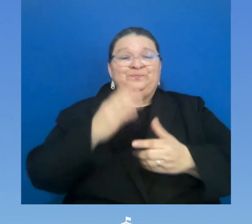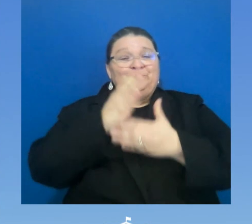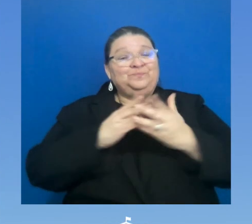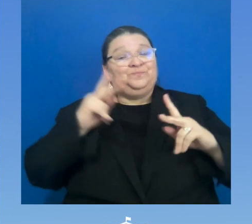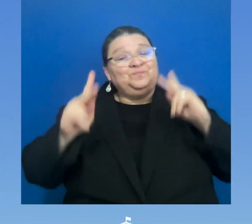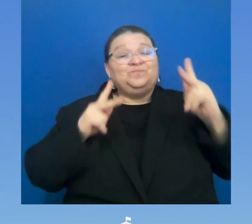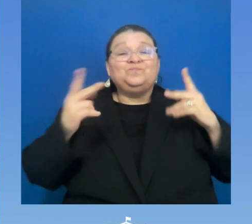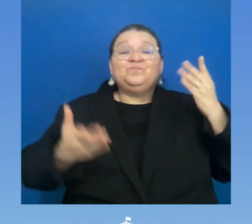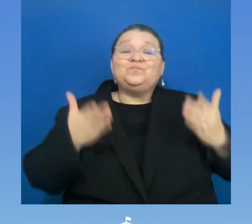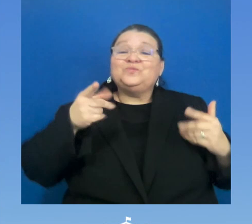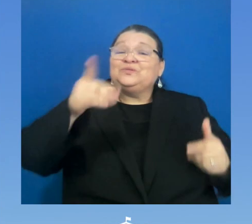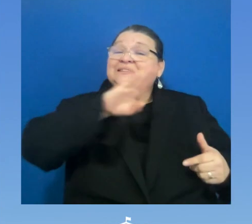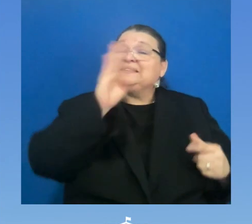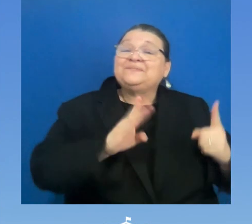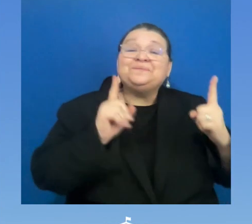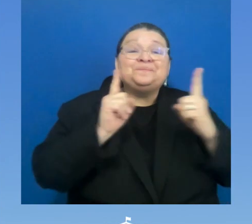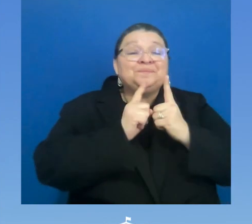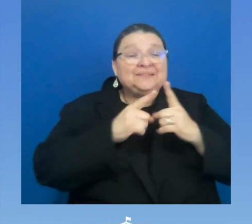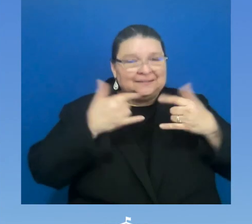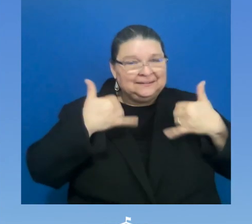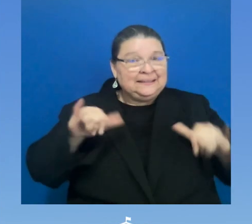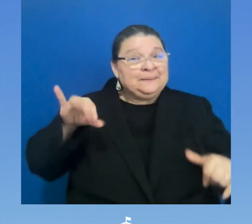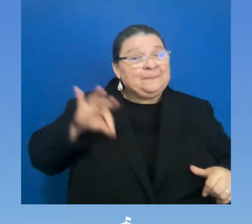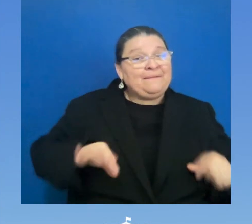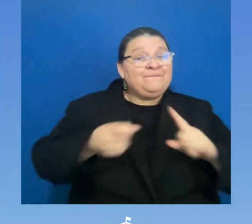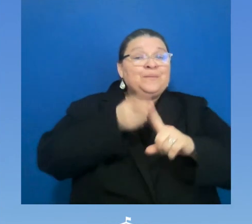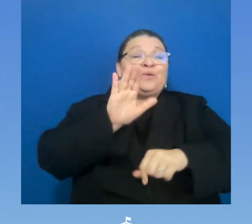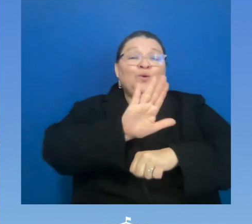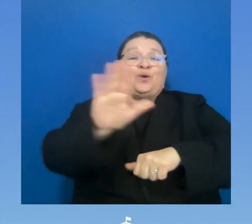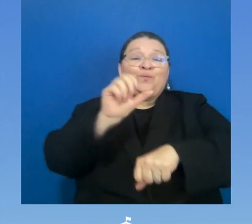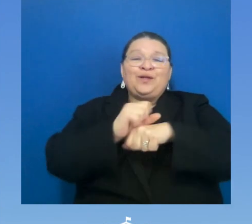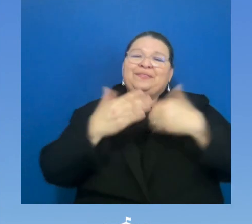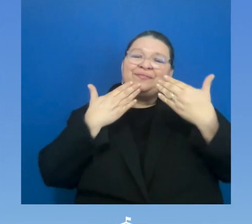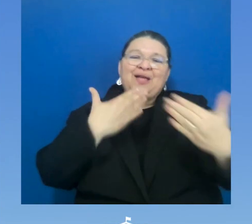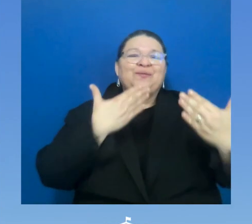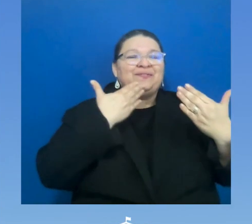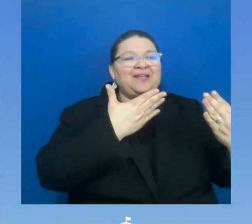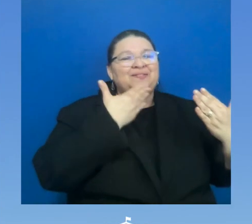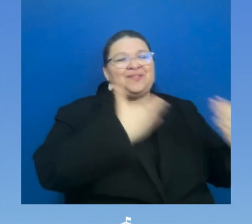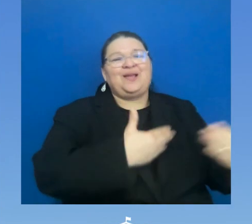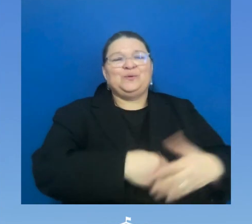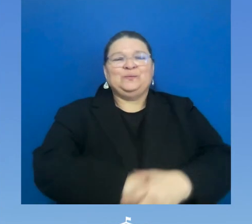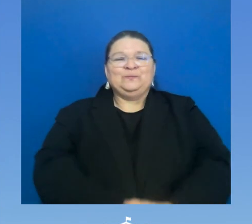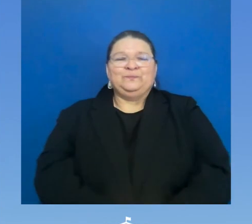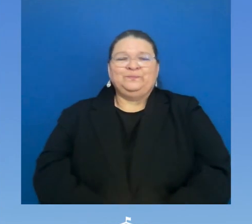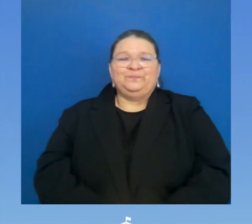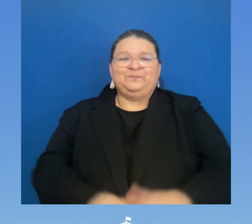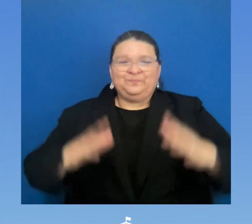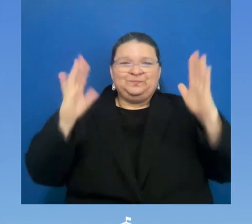Thank you. Thank you, guys. Participants: Thank you. The Vice President: Thank you. Yay!